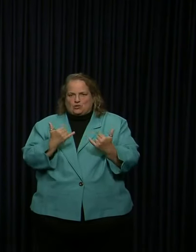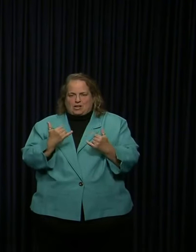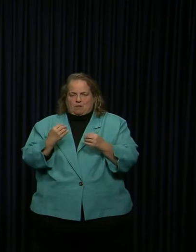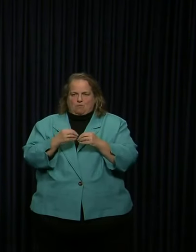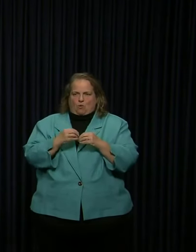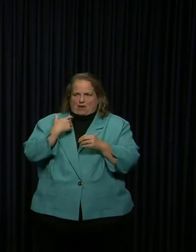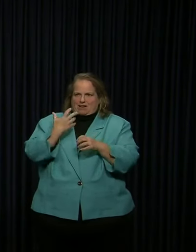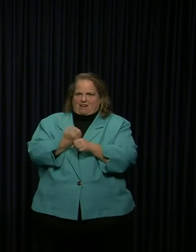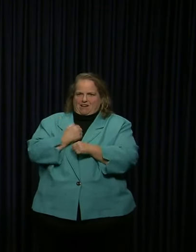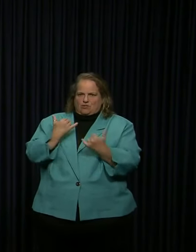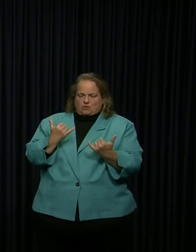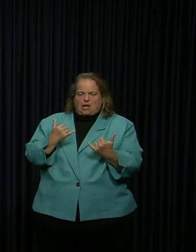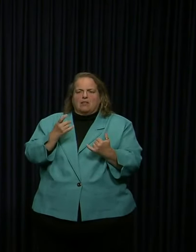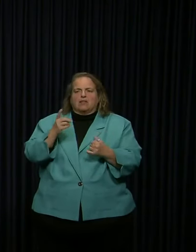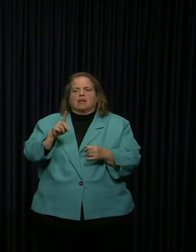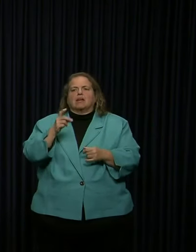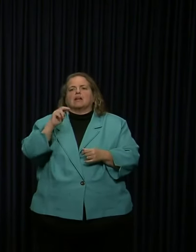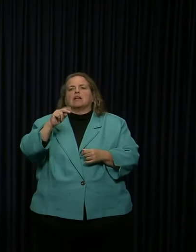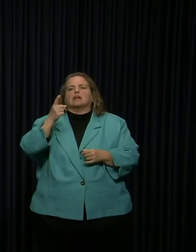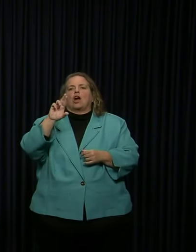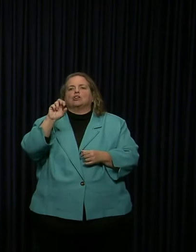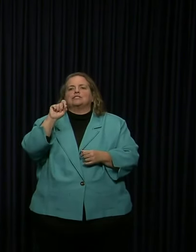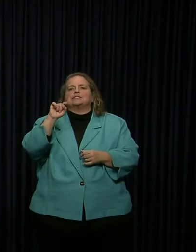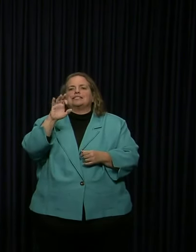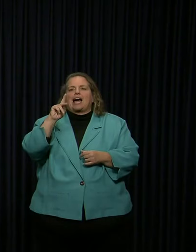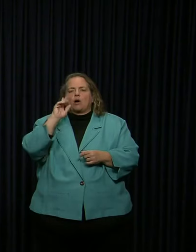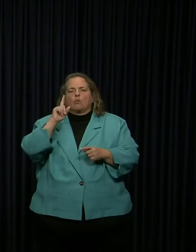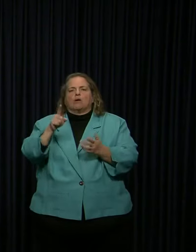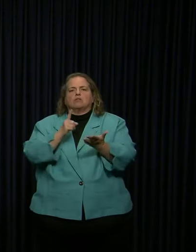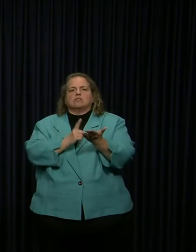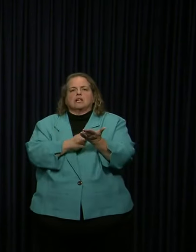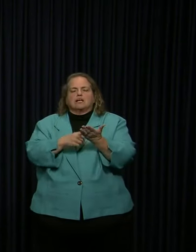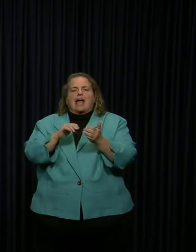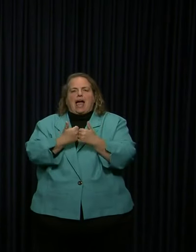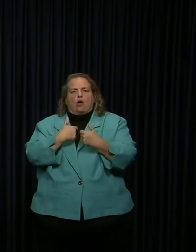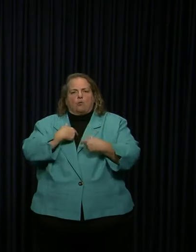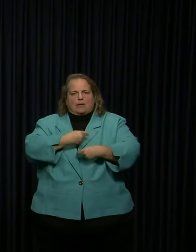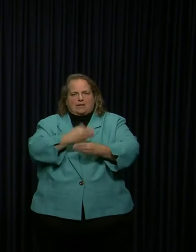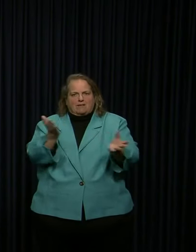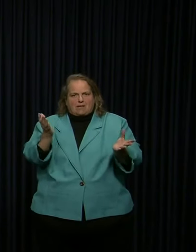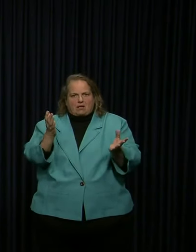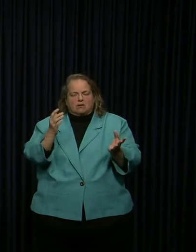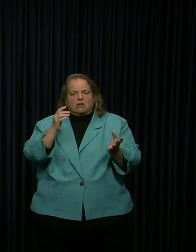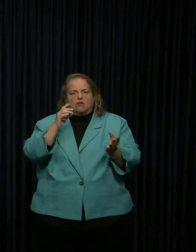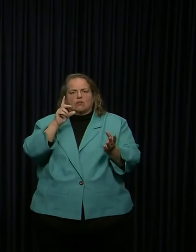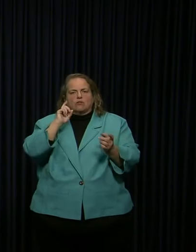IN KENTUCKY WHICH WE ALWAYS EXPECTED TO DO, BUT IT IS